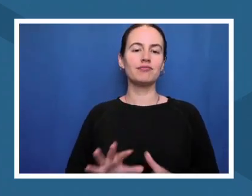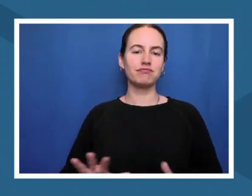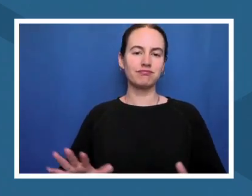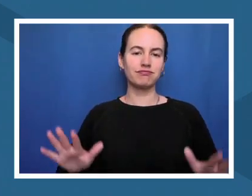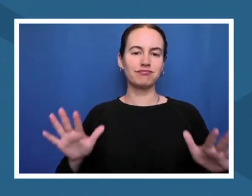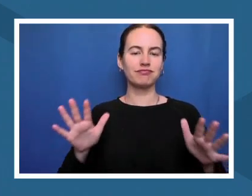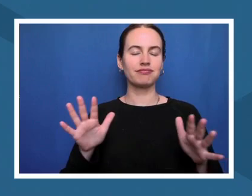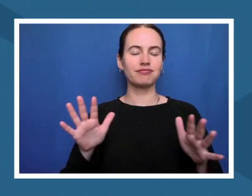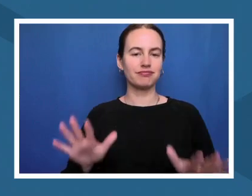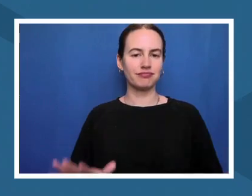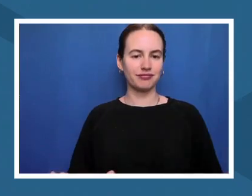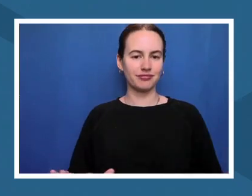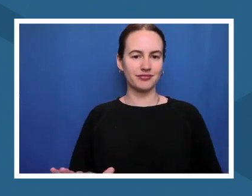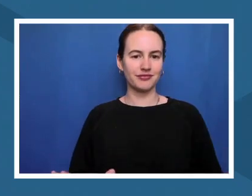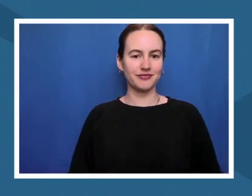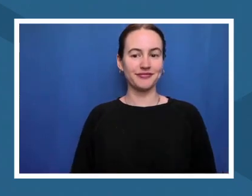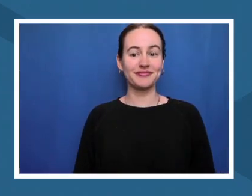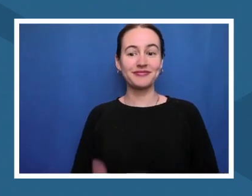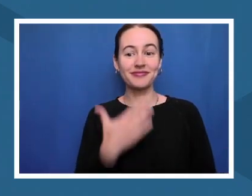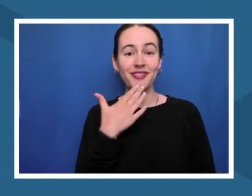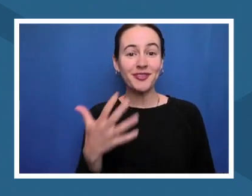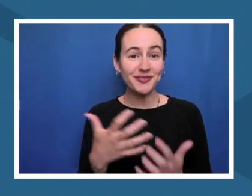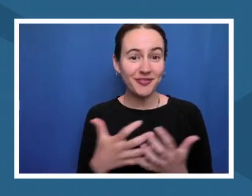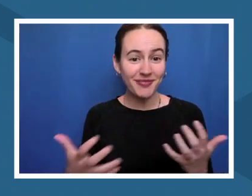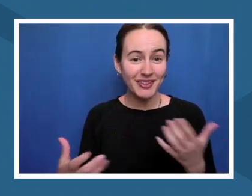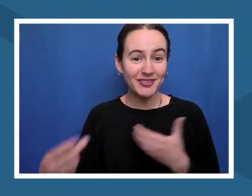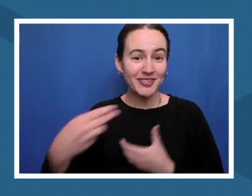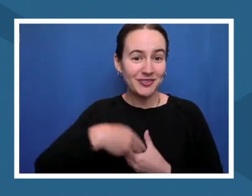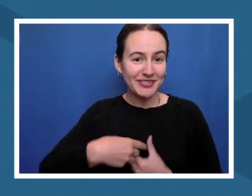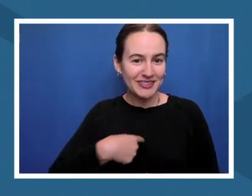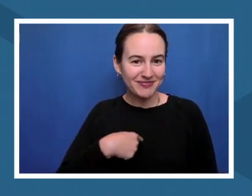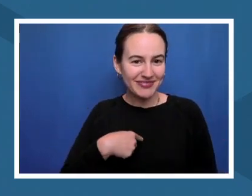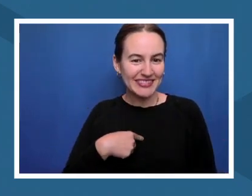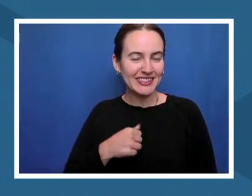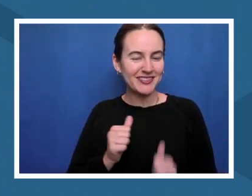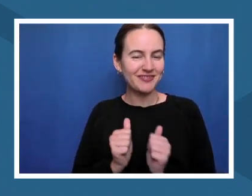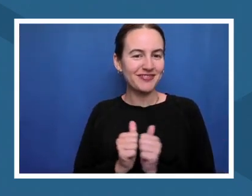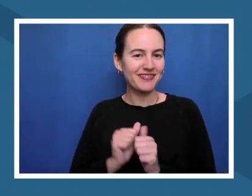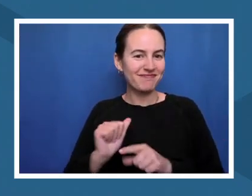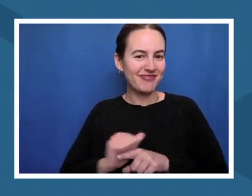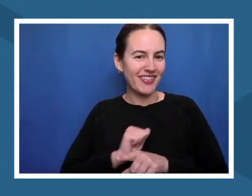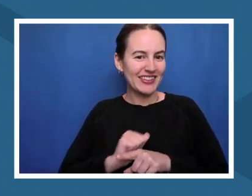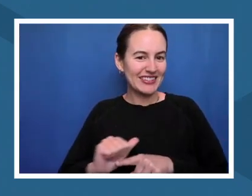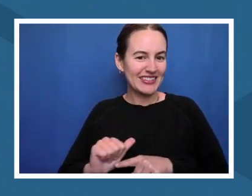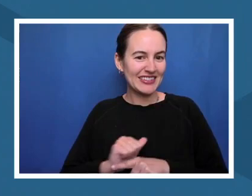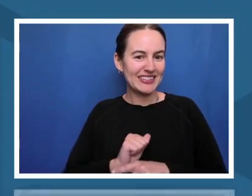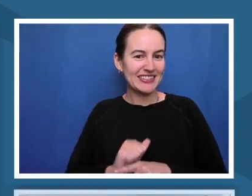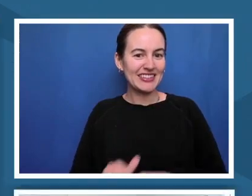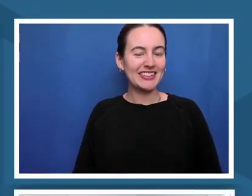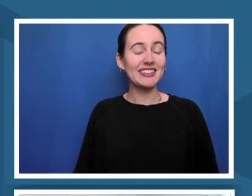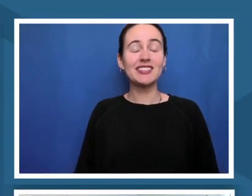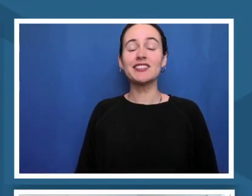thank you so much everyone for joining me in this practice